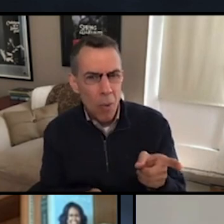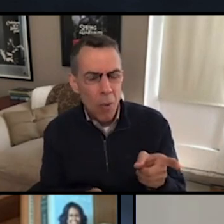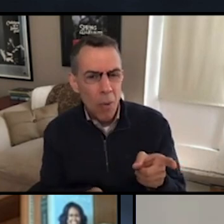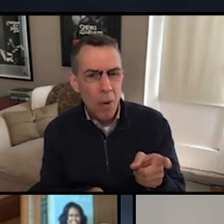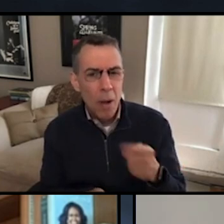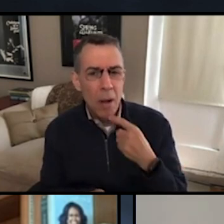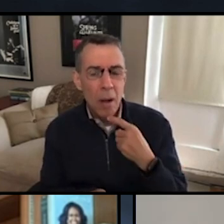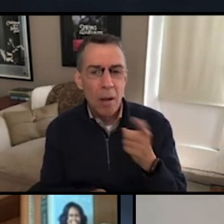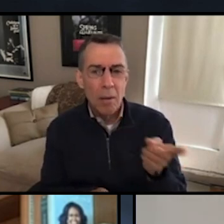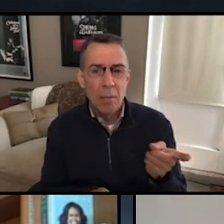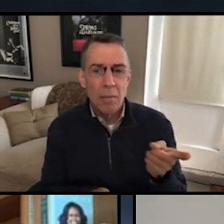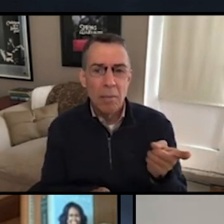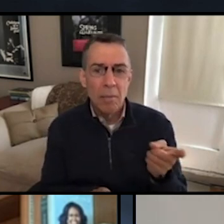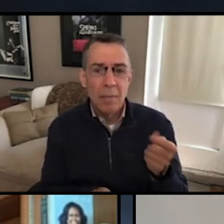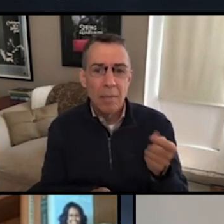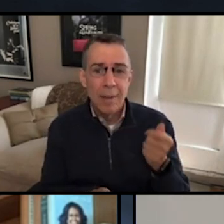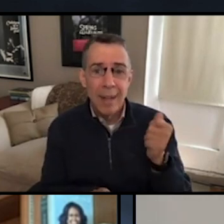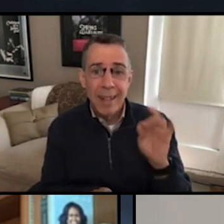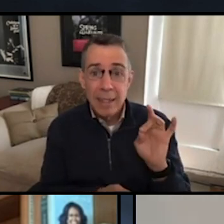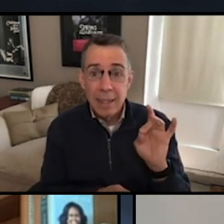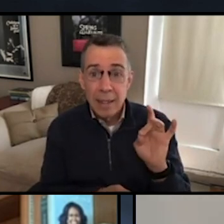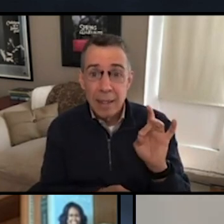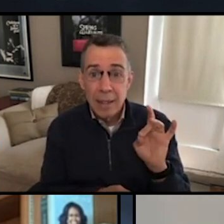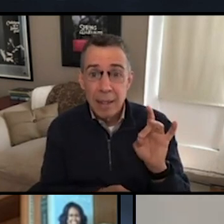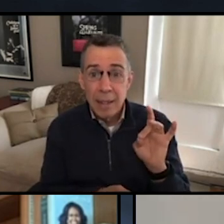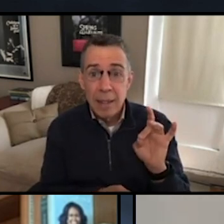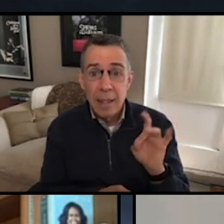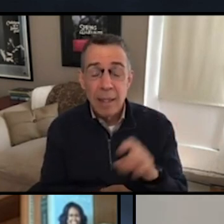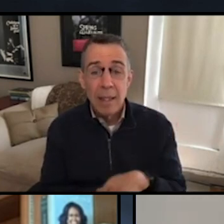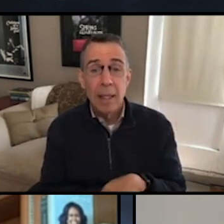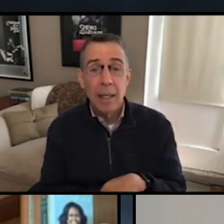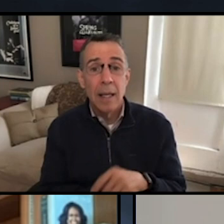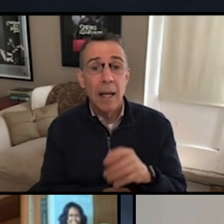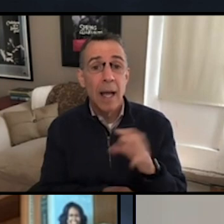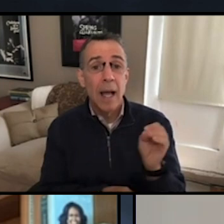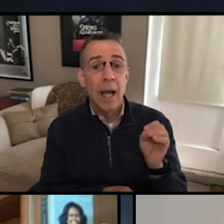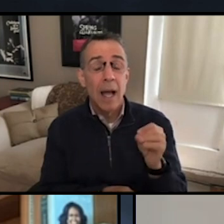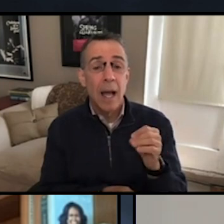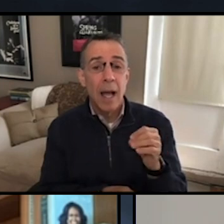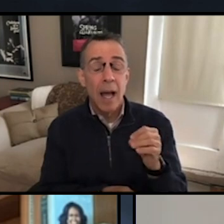said he was 18. And I said like, "where are your parents." Asked him, "where